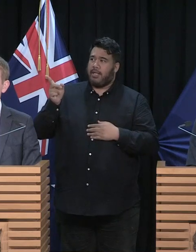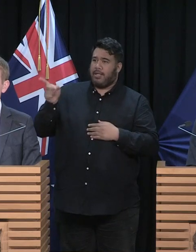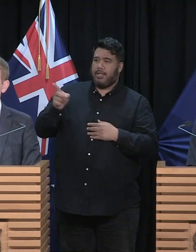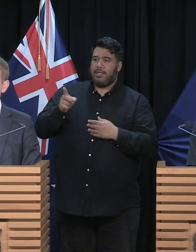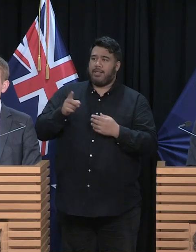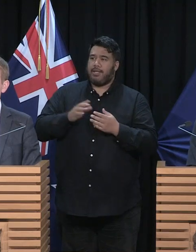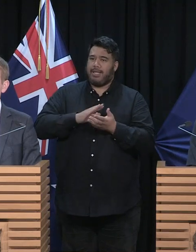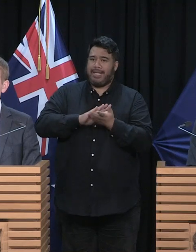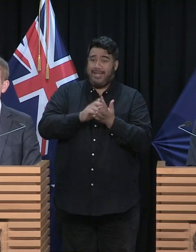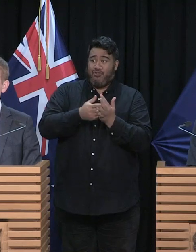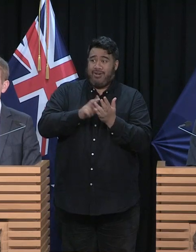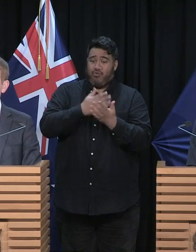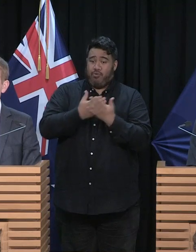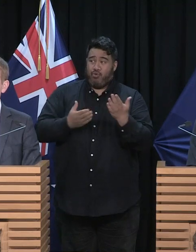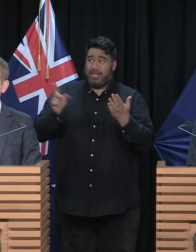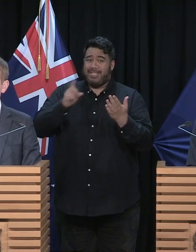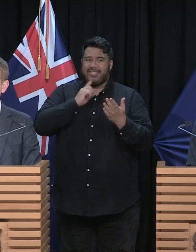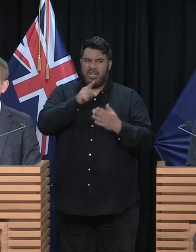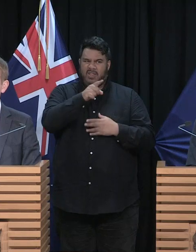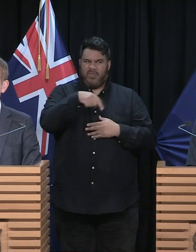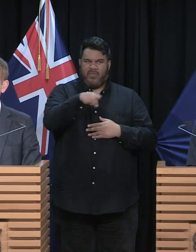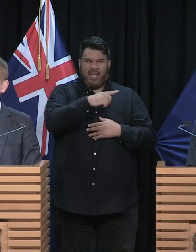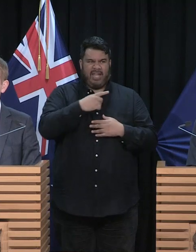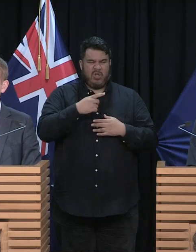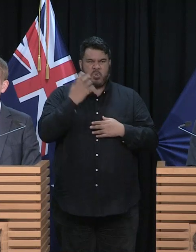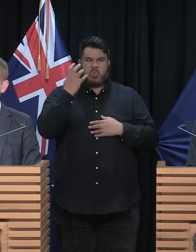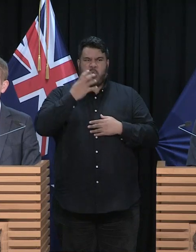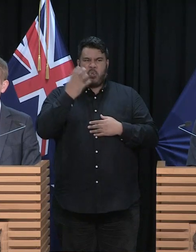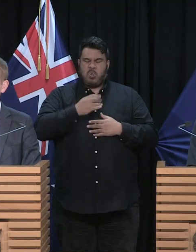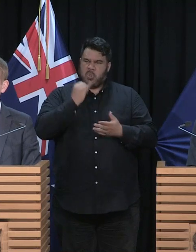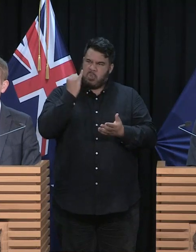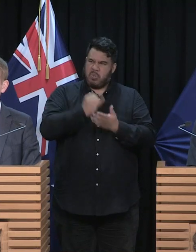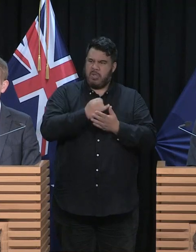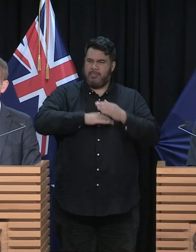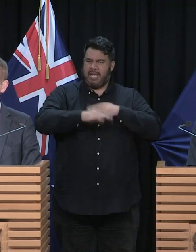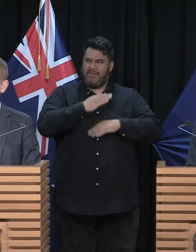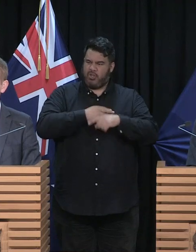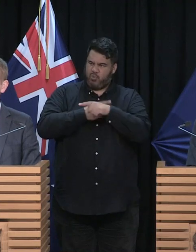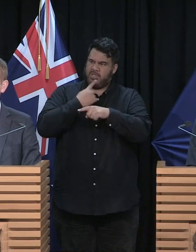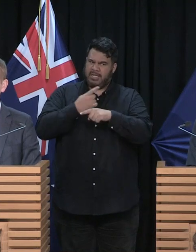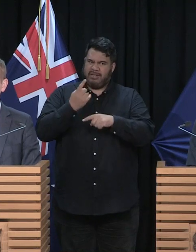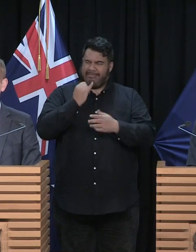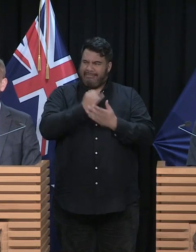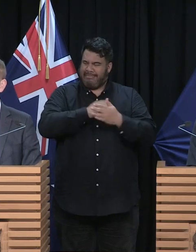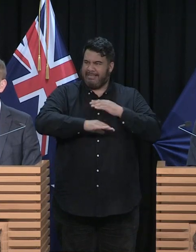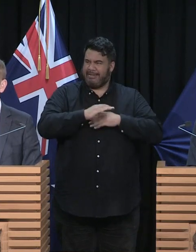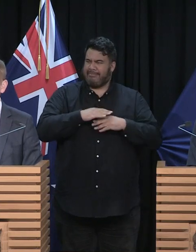complete the investigation. Given that he's taken the word of people who - to your words - committed a